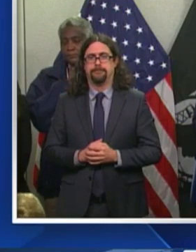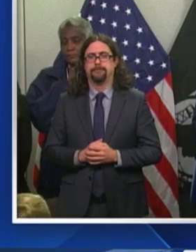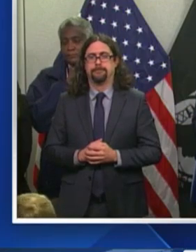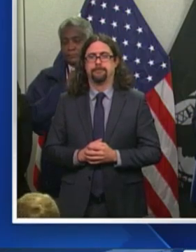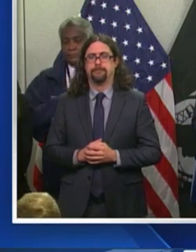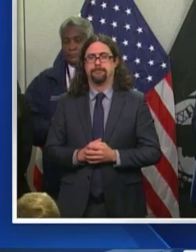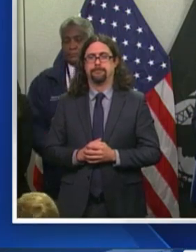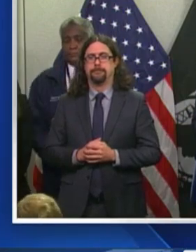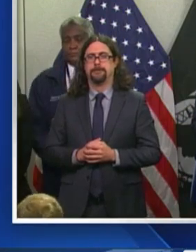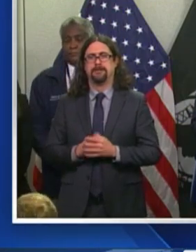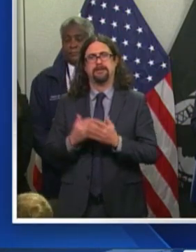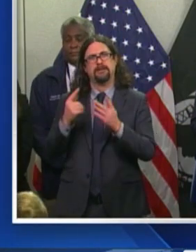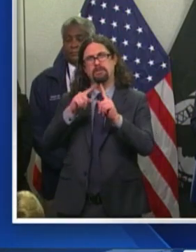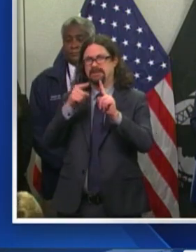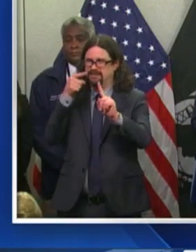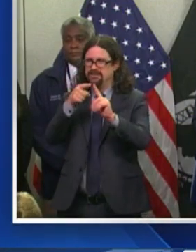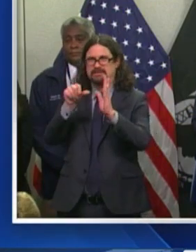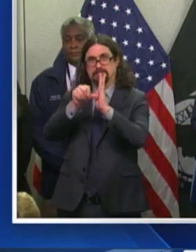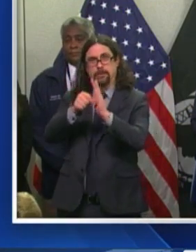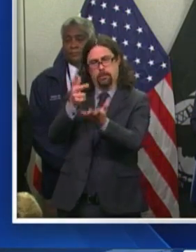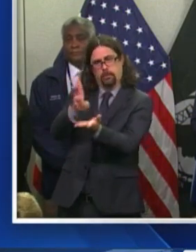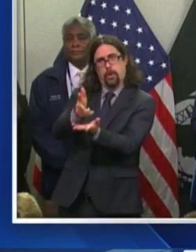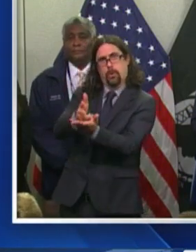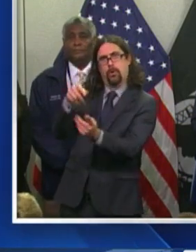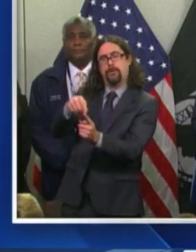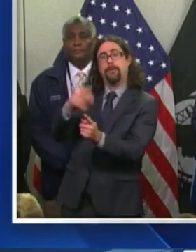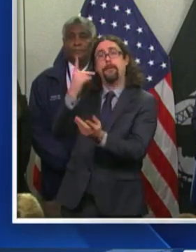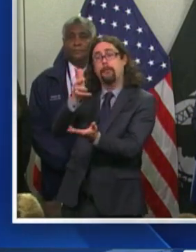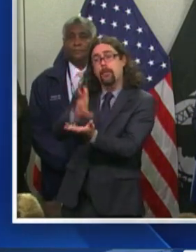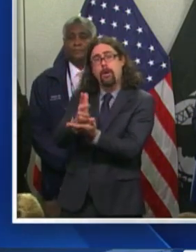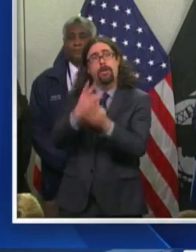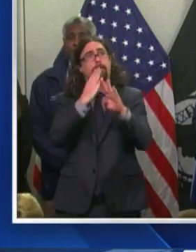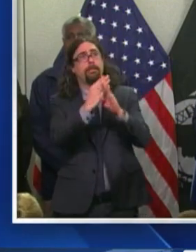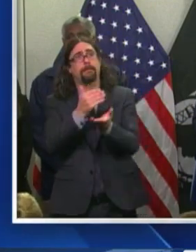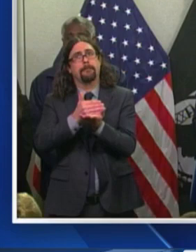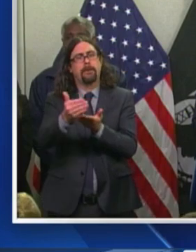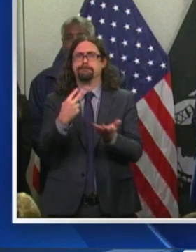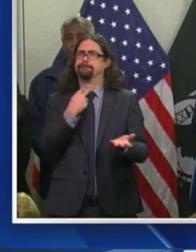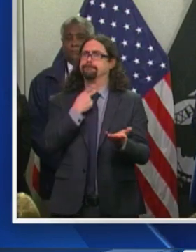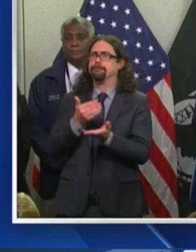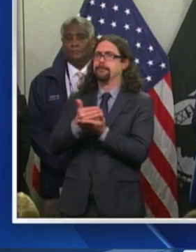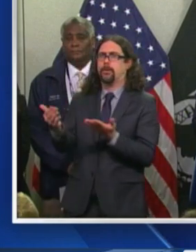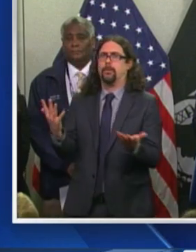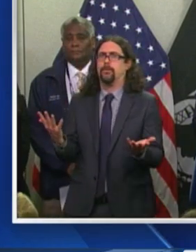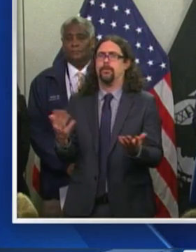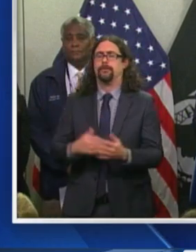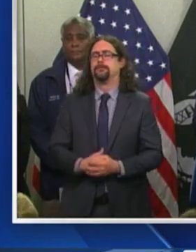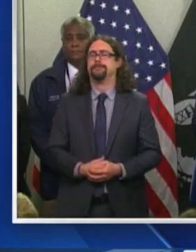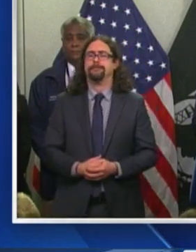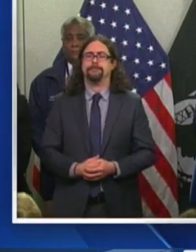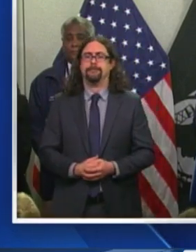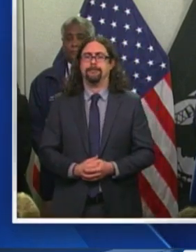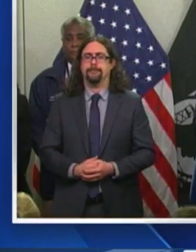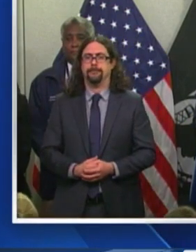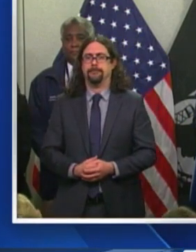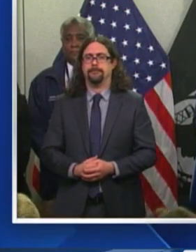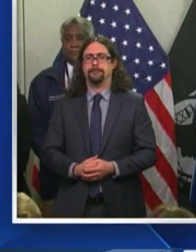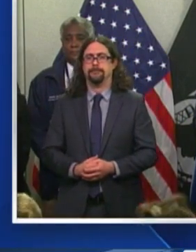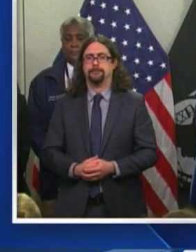IF YOUR VEHICLES ARE BLOCKING THE WORK OF OUR SNOW PLOWS, YOUR VEHICLE WILL BE TOWED.